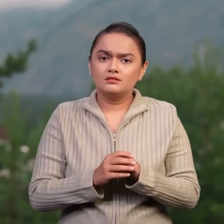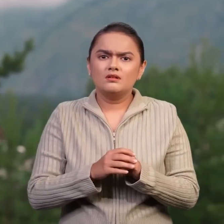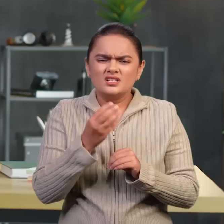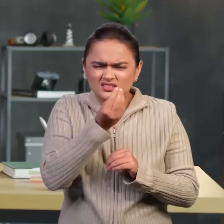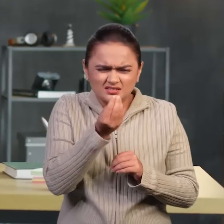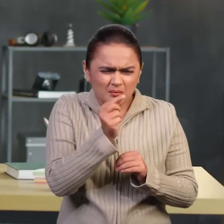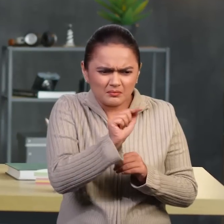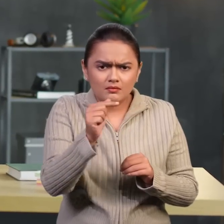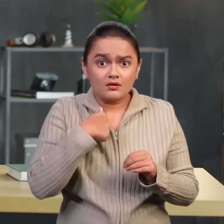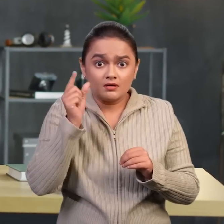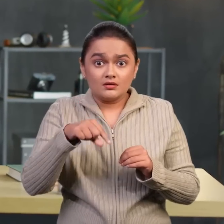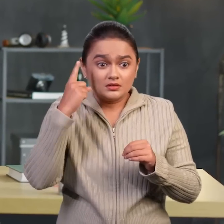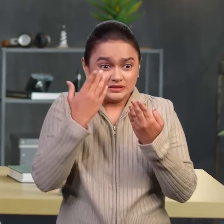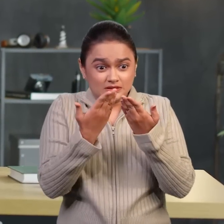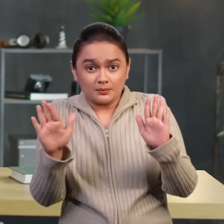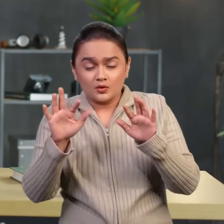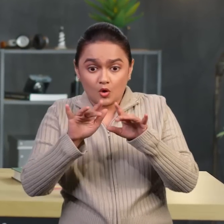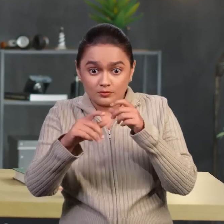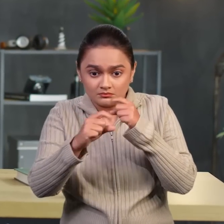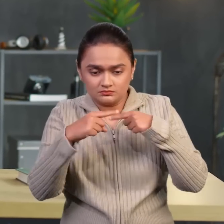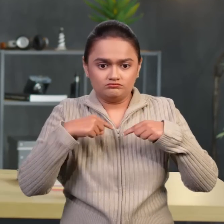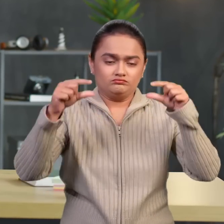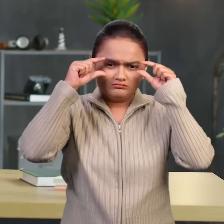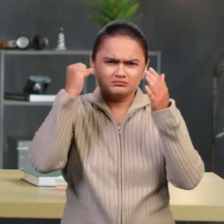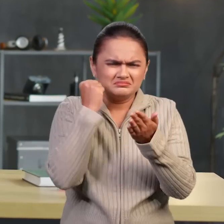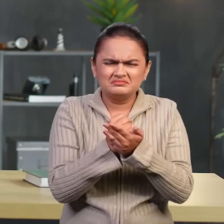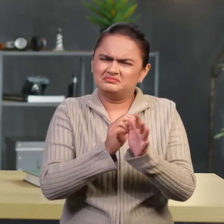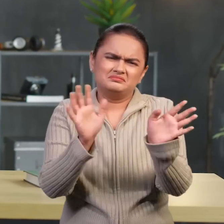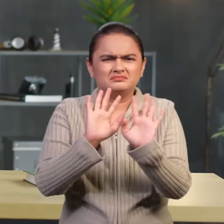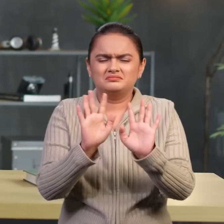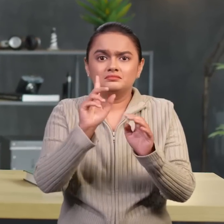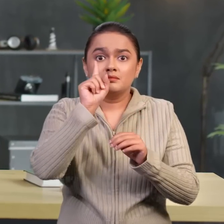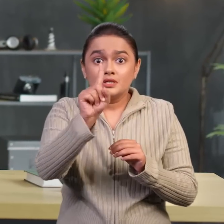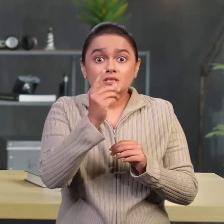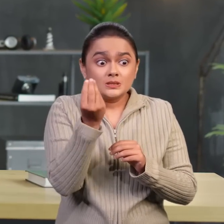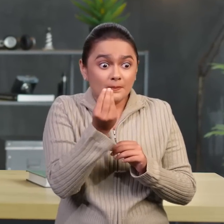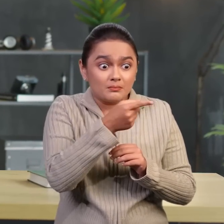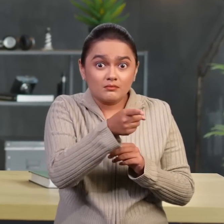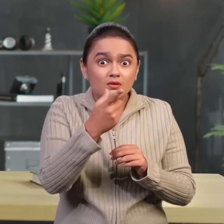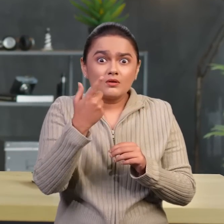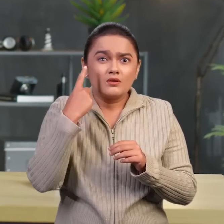we don't really require separate computer glasses when we're looking in front of these screens, but someone who is on this